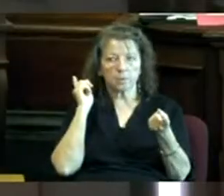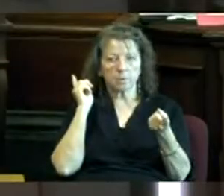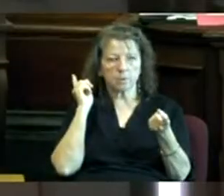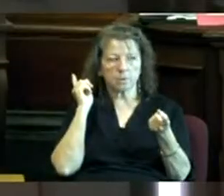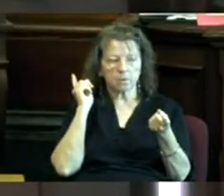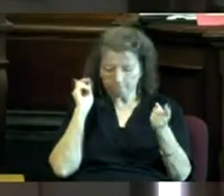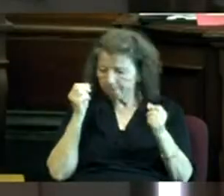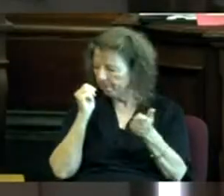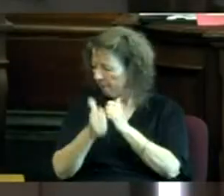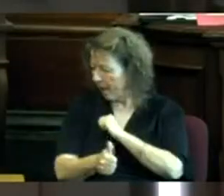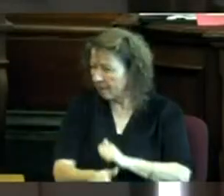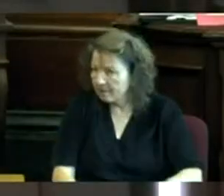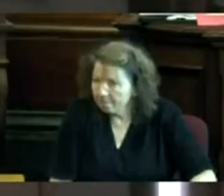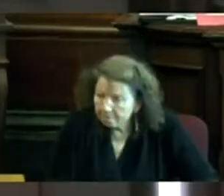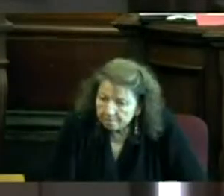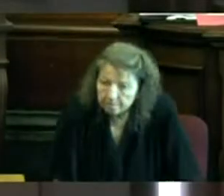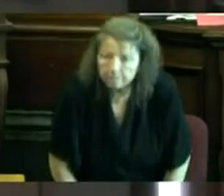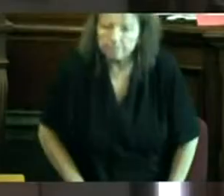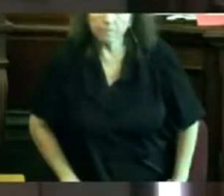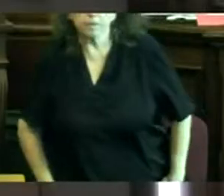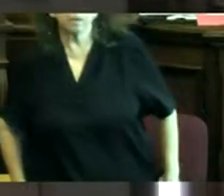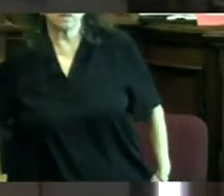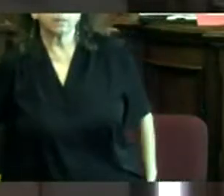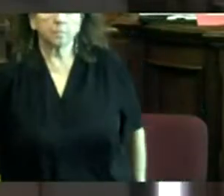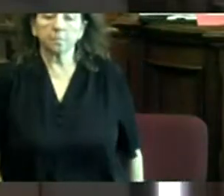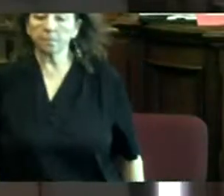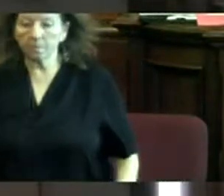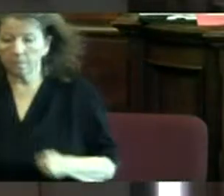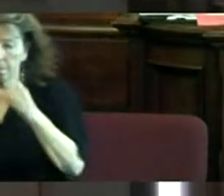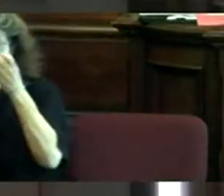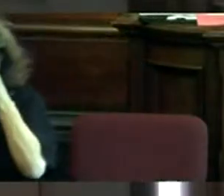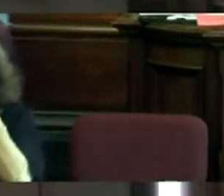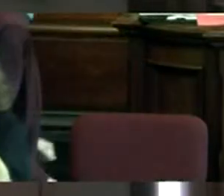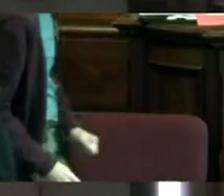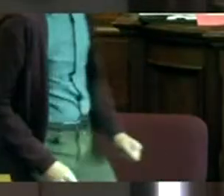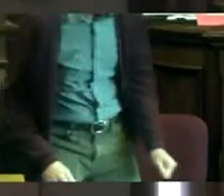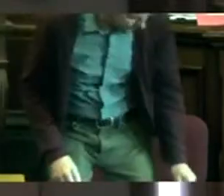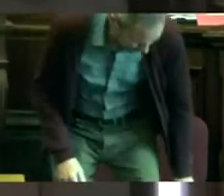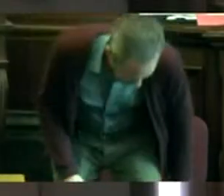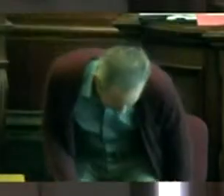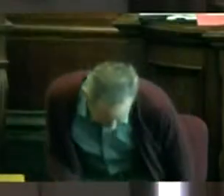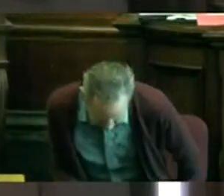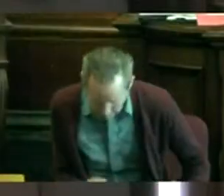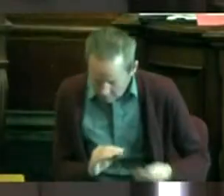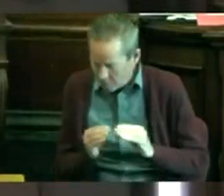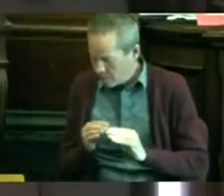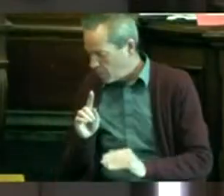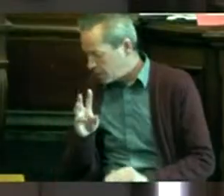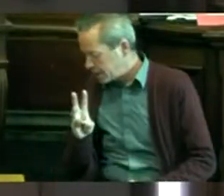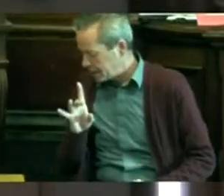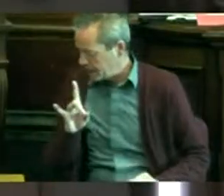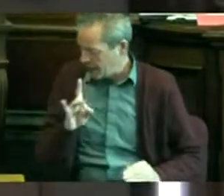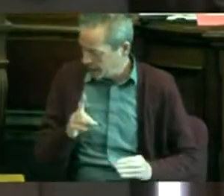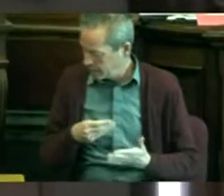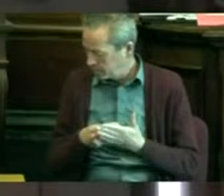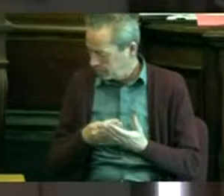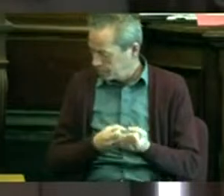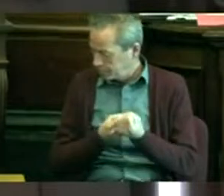been moved and seconded. All in favor, please say aye. Aye. Any opposed? Motion carries.